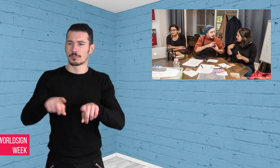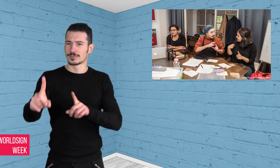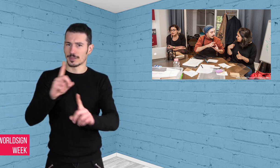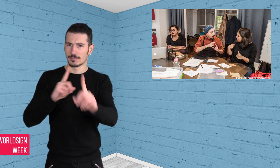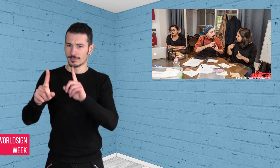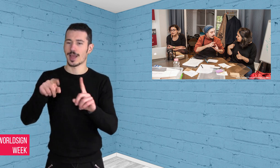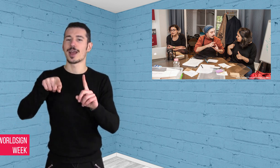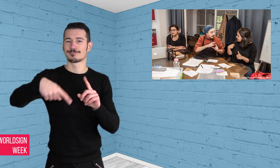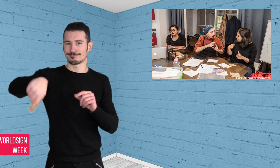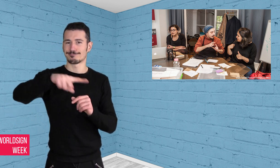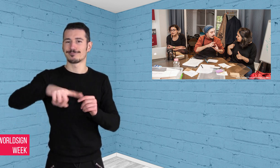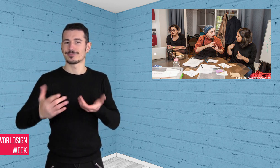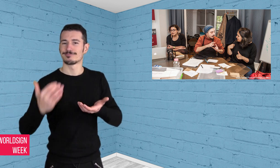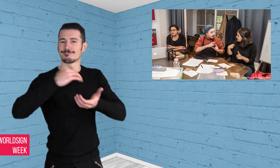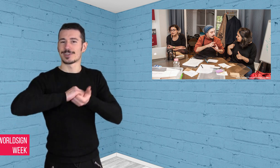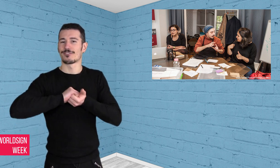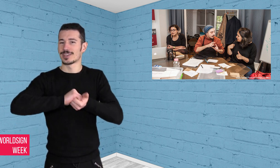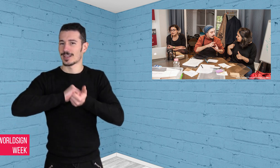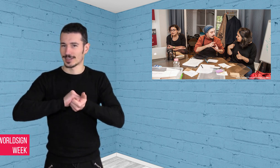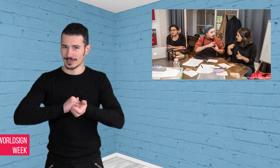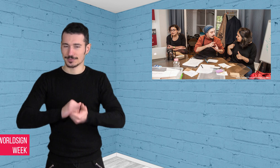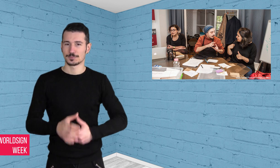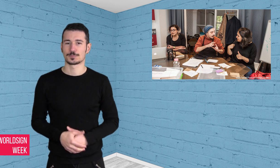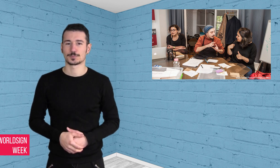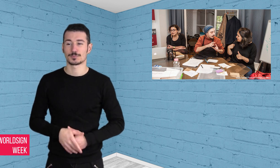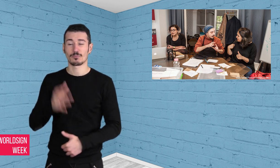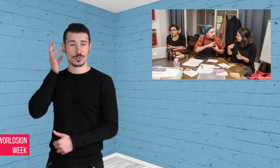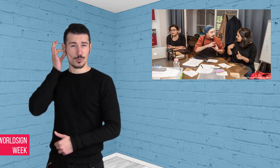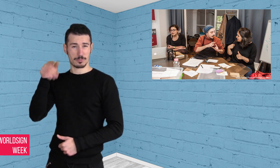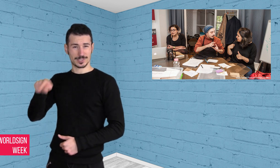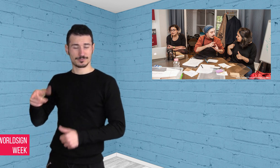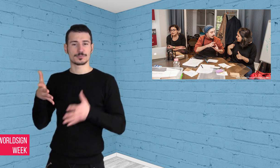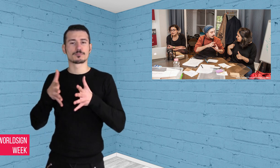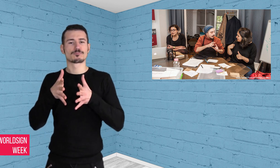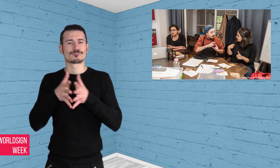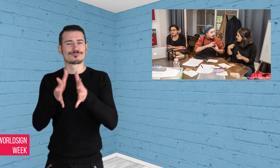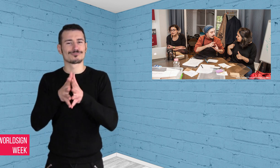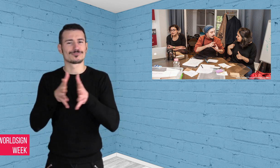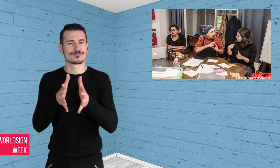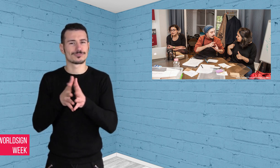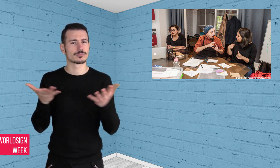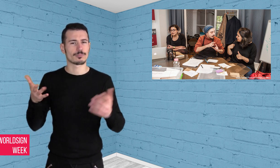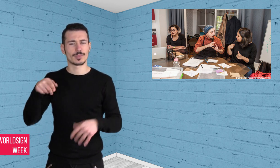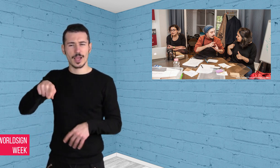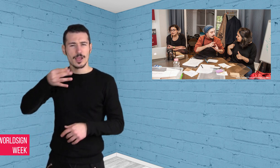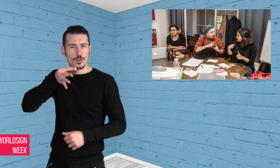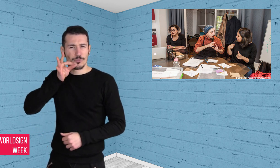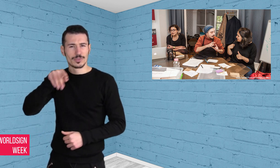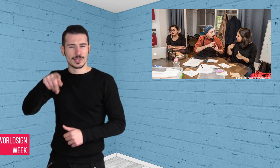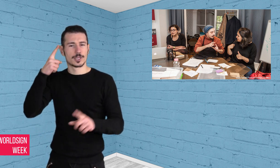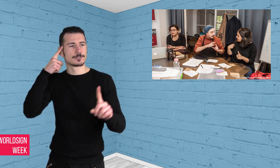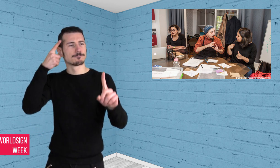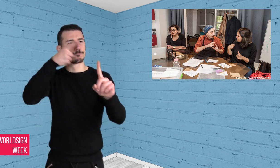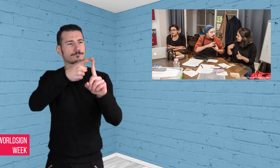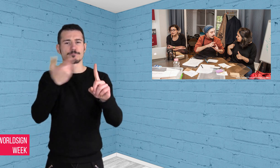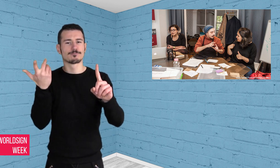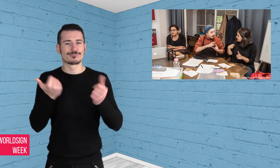She also added another goal of the shop is to provide employment to deaf and hard-of-